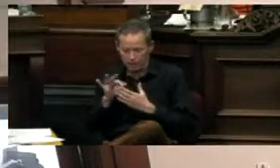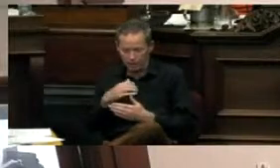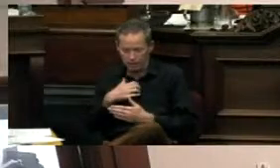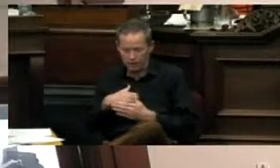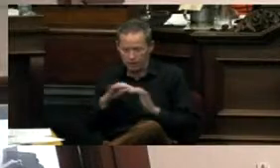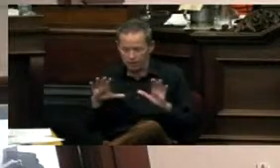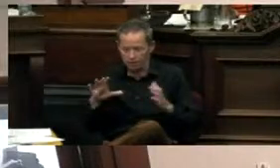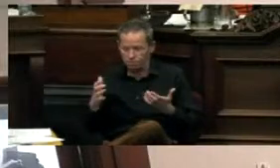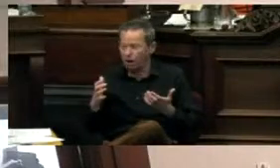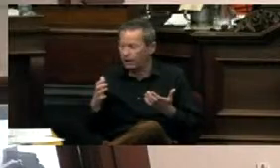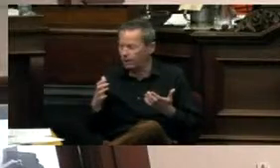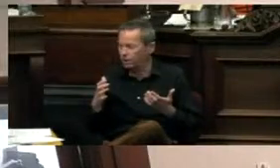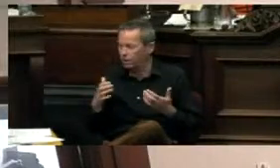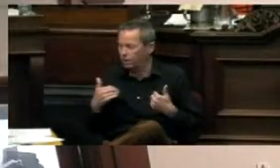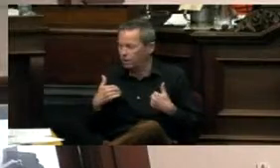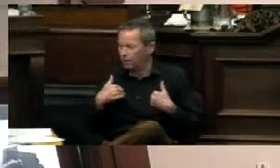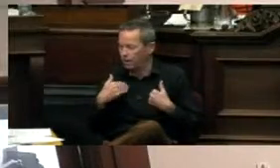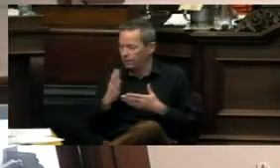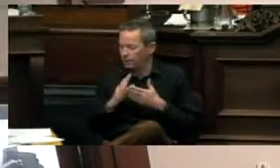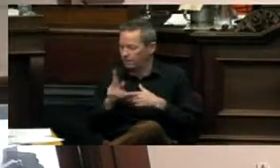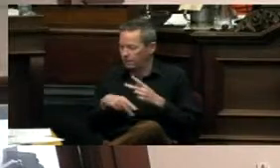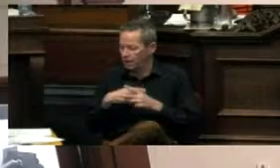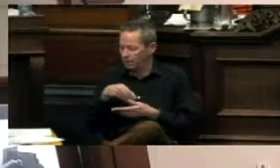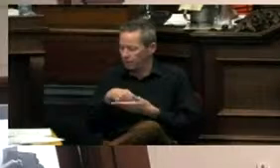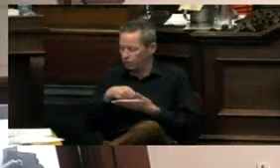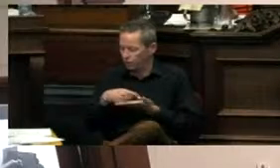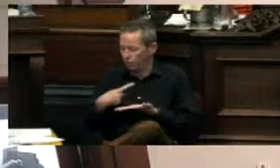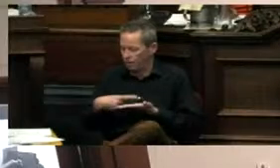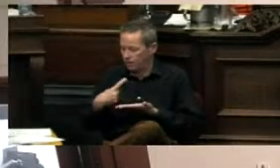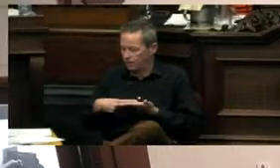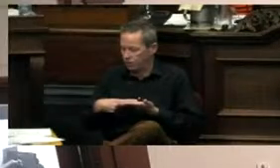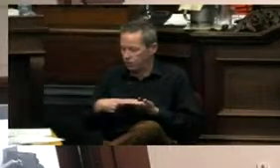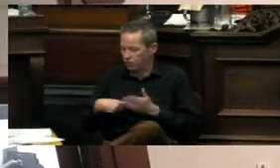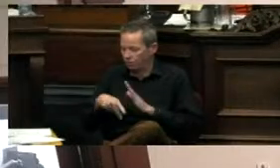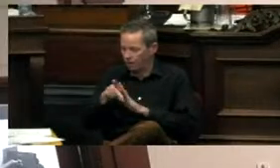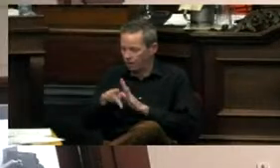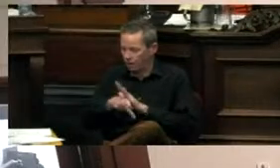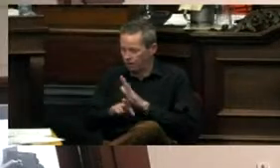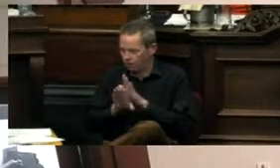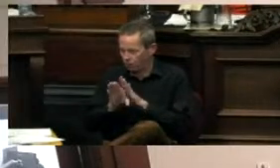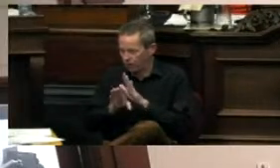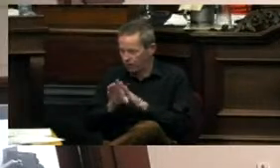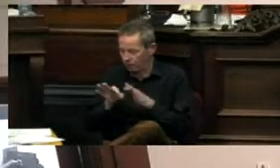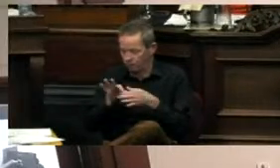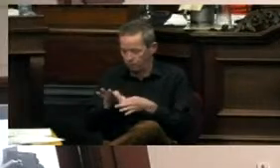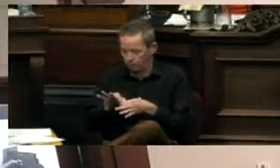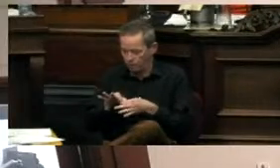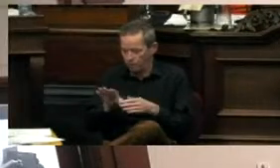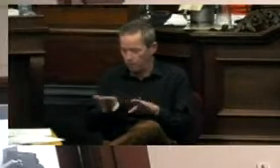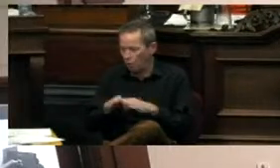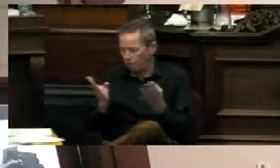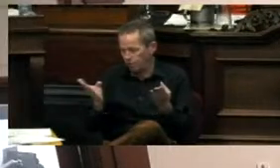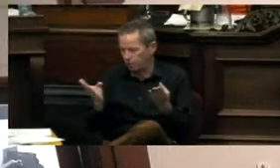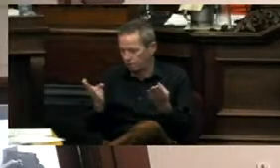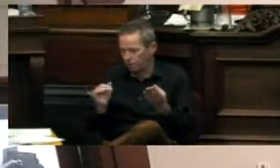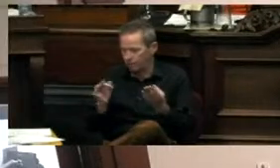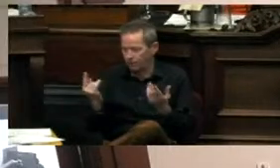member needed us to make an accommodation, I think we would consider that if there's a desire of this body to have some